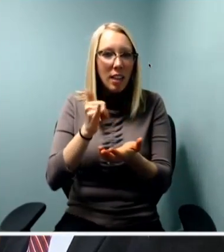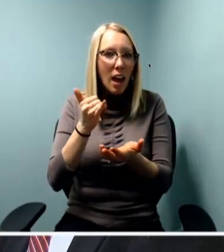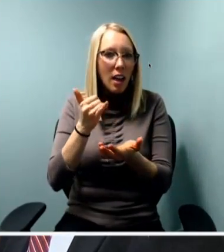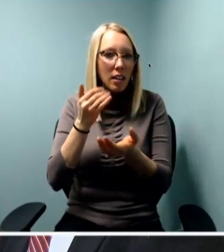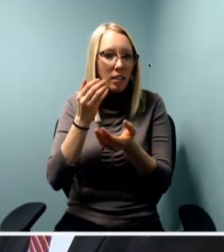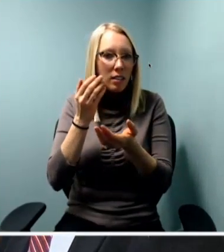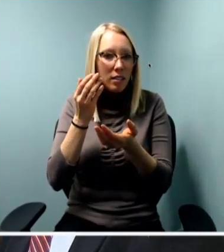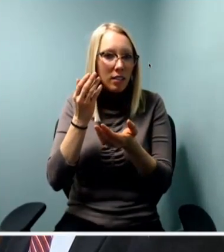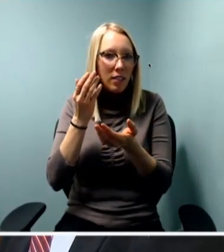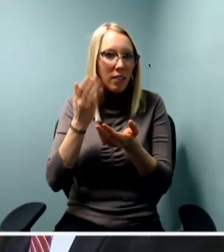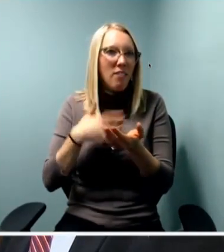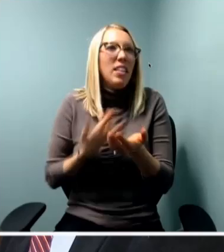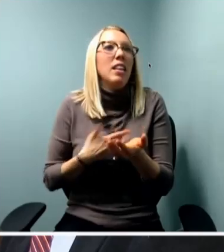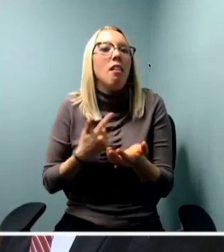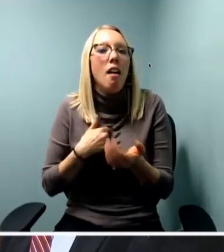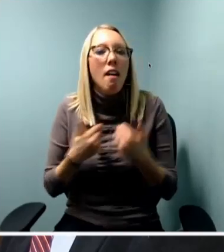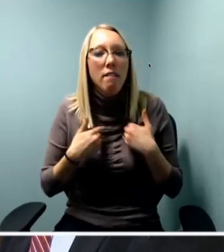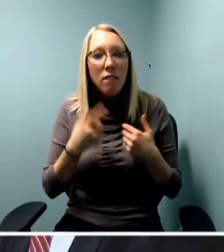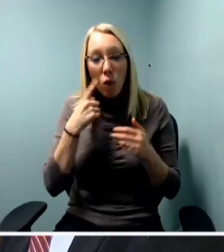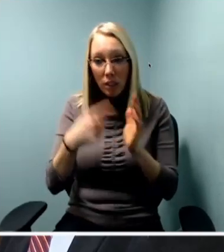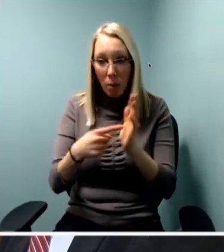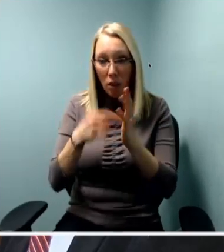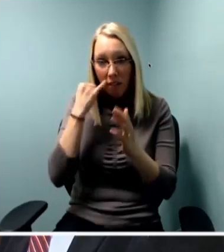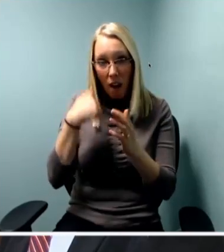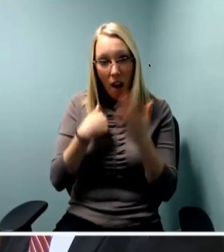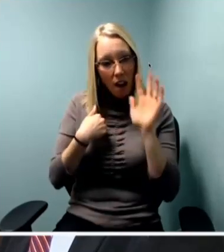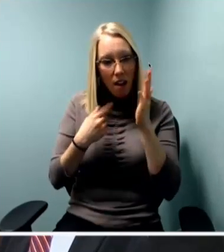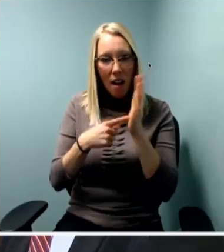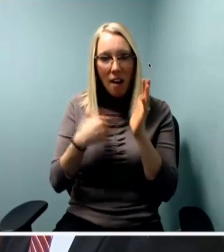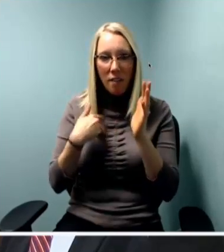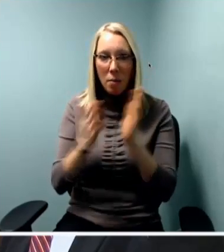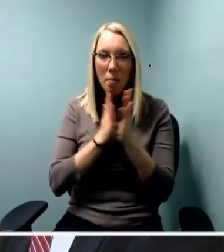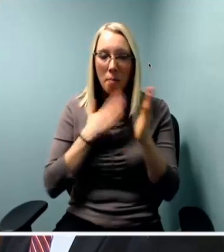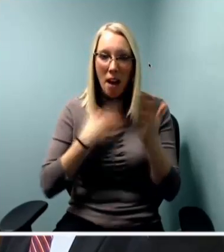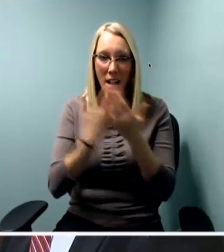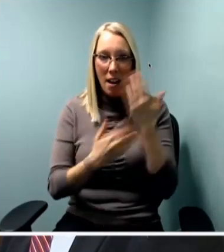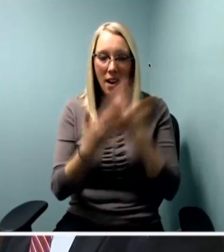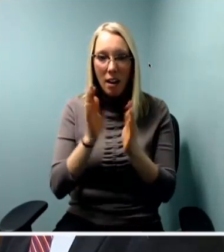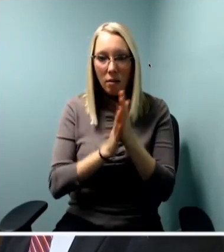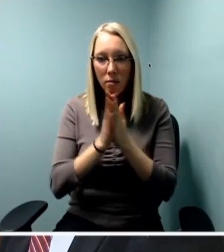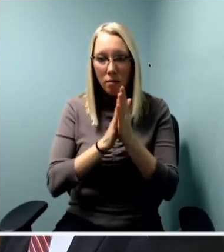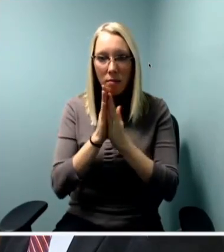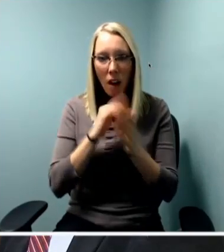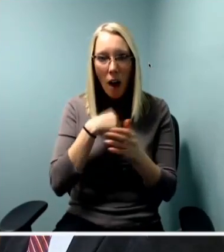I'm not looking at her rubbing at my hand, I'm looking at the hands and see where those hands take me.